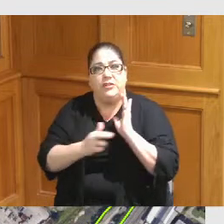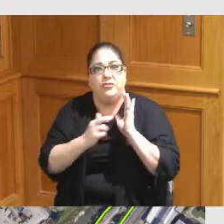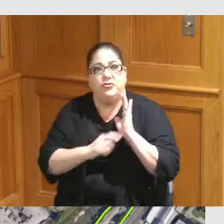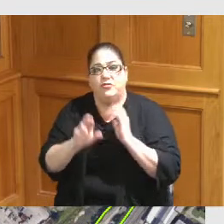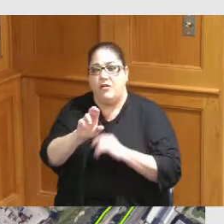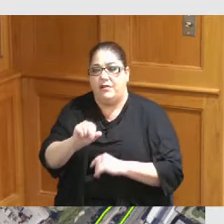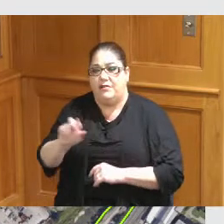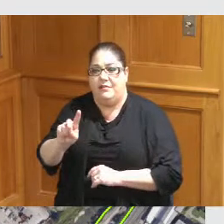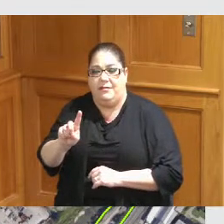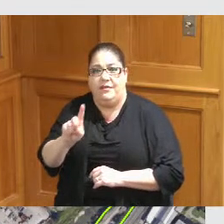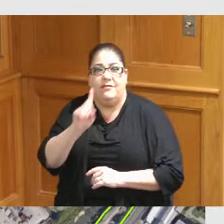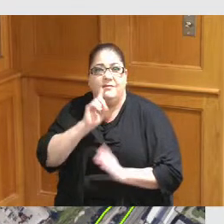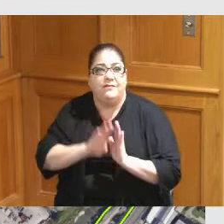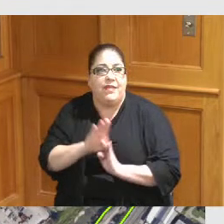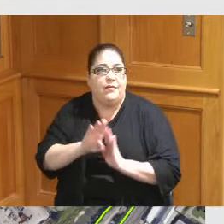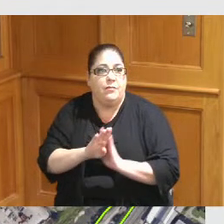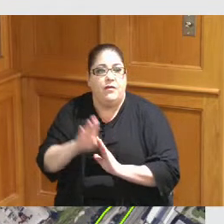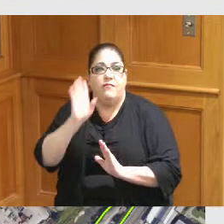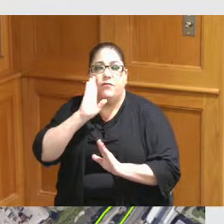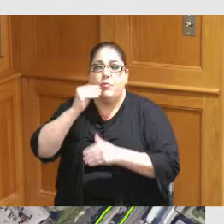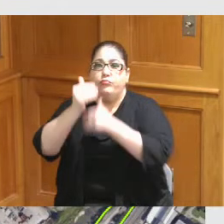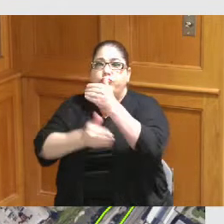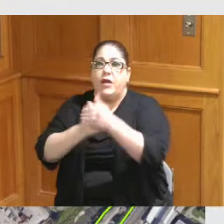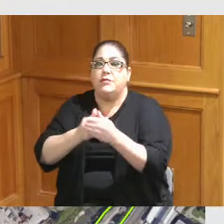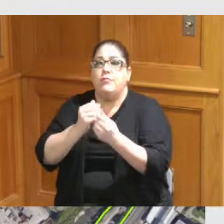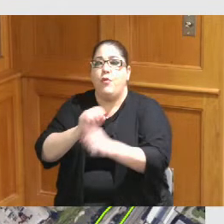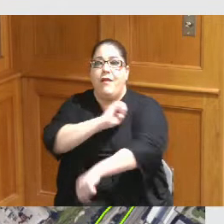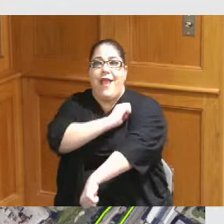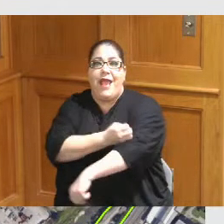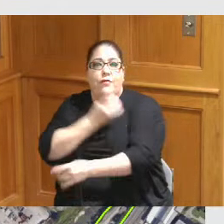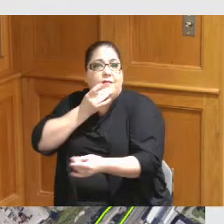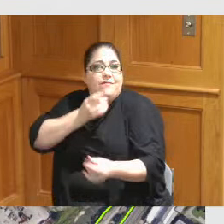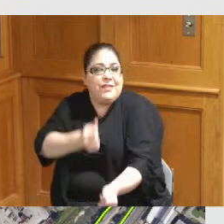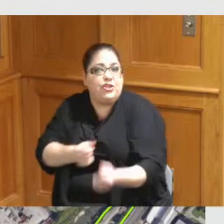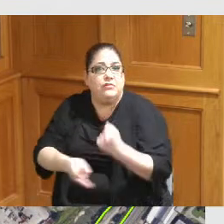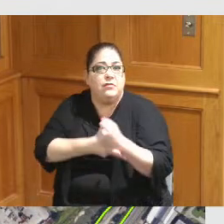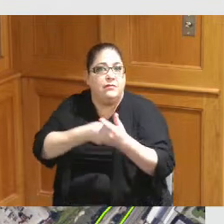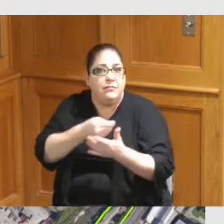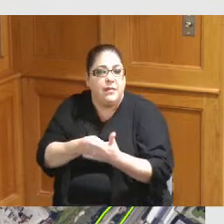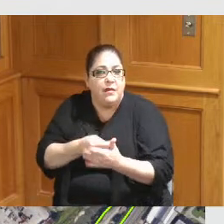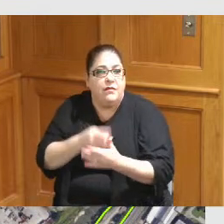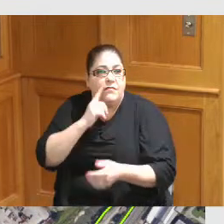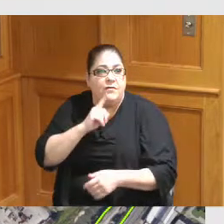towards projects to make our processes more energy efficient and to prevent greenhouse gas emissions